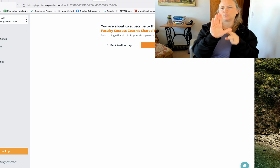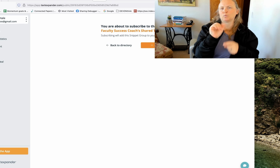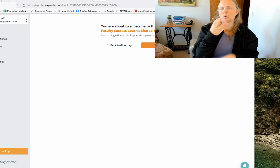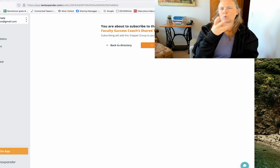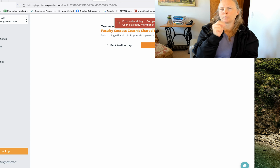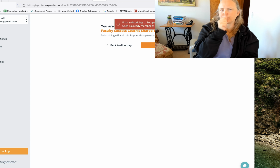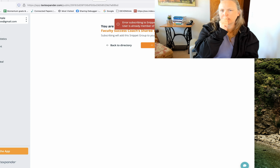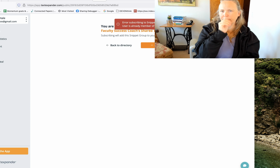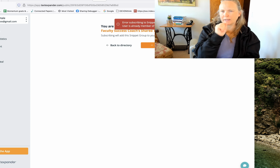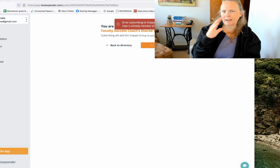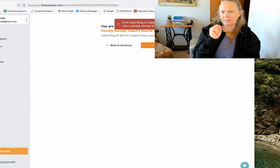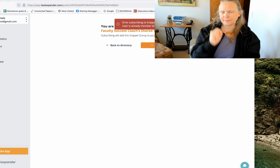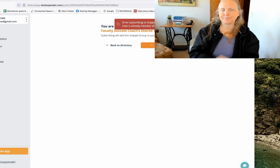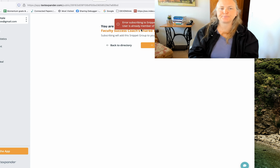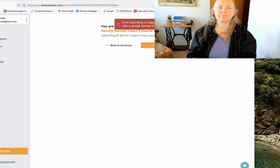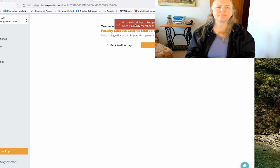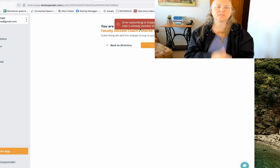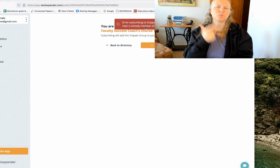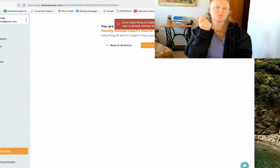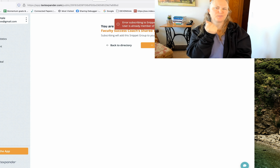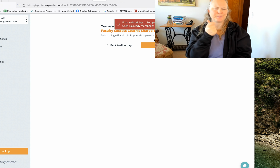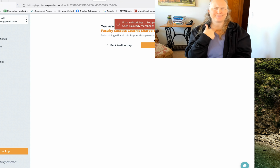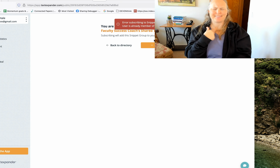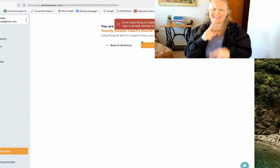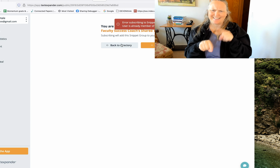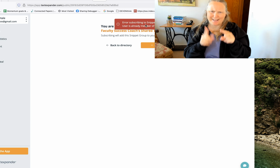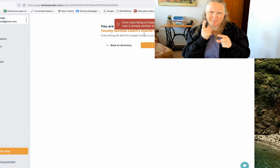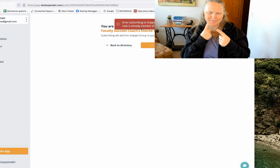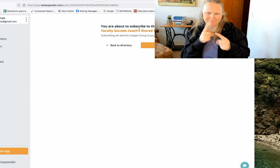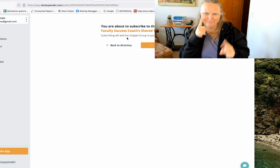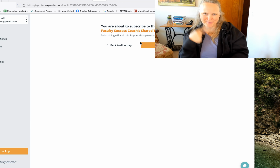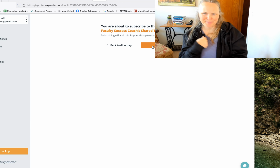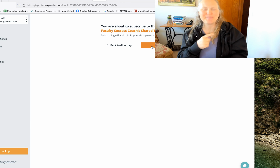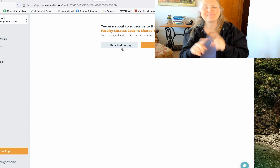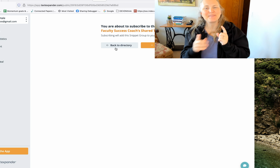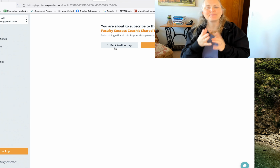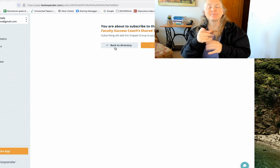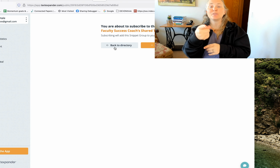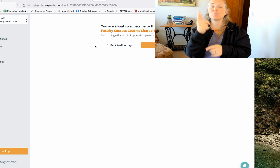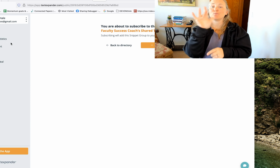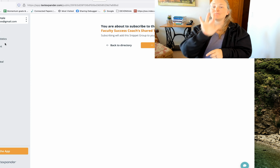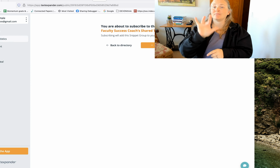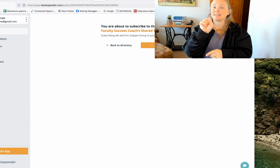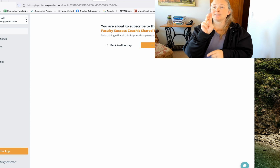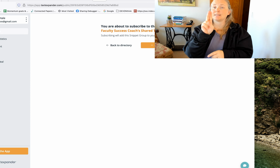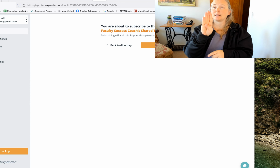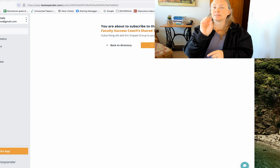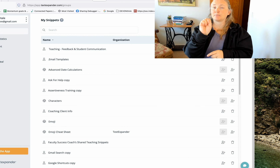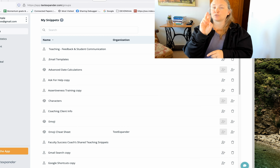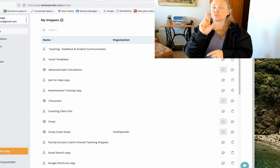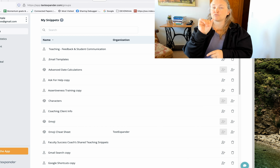So when you click subscribe I'm already a member, so it's not going to work, but when you click subscribe, you will see.